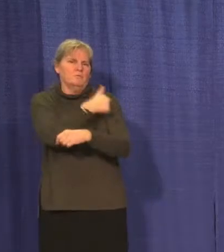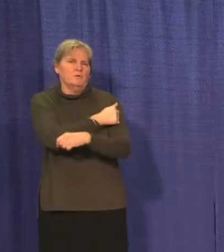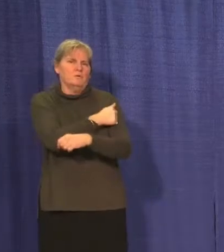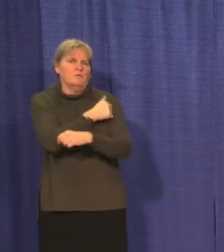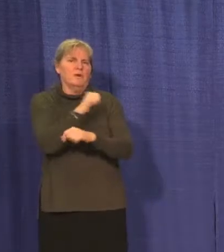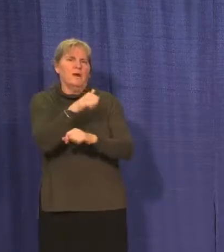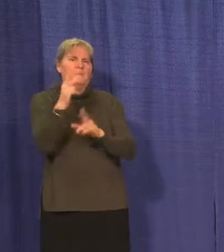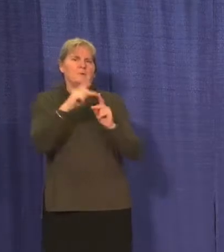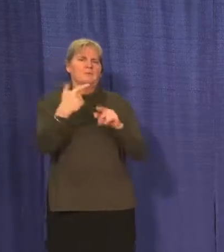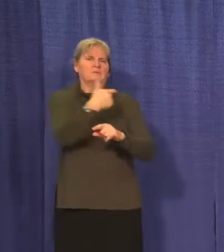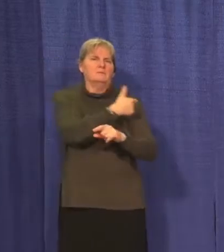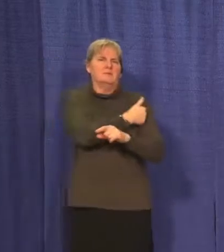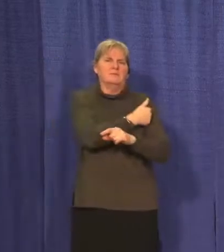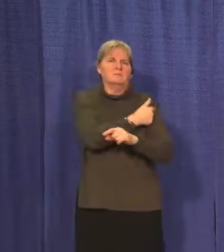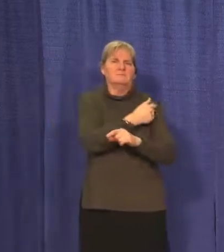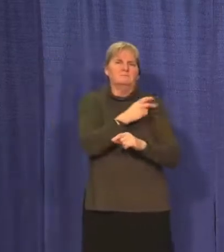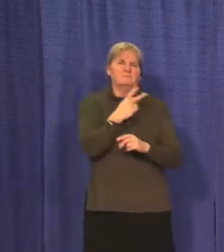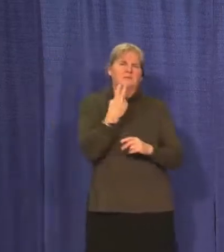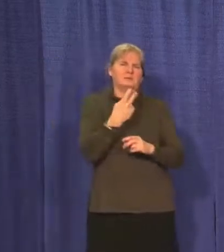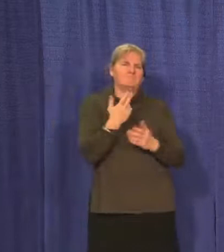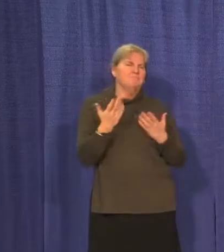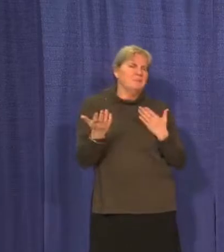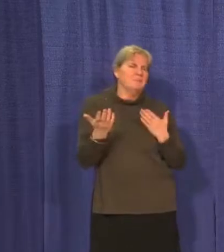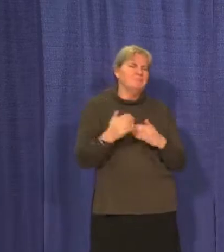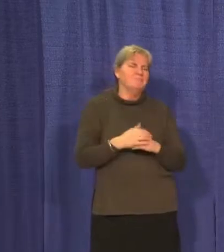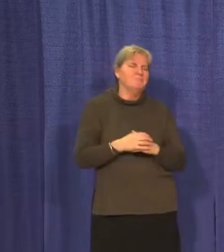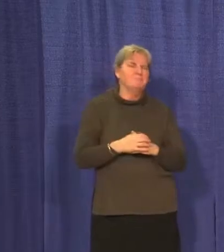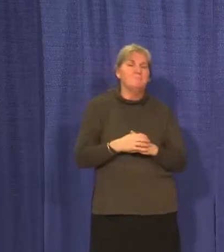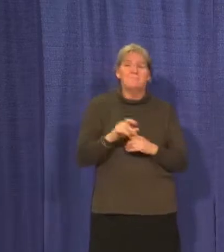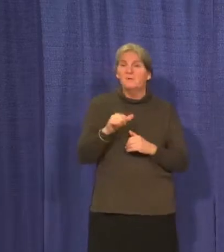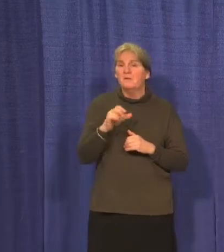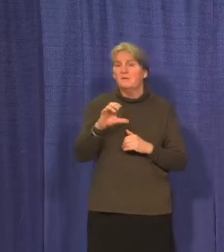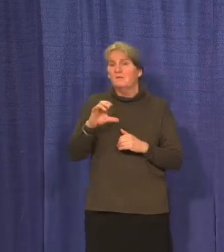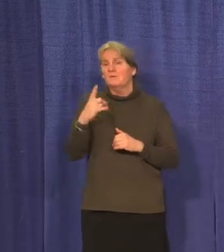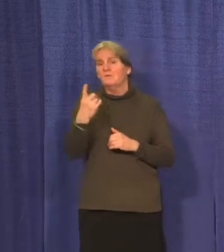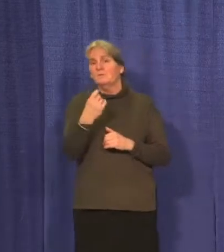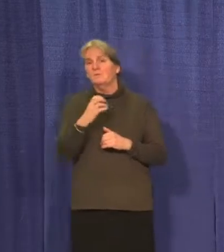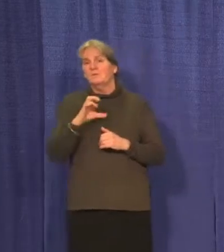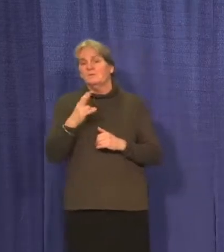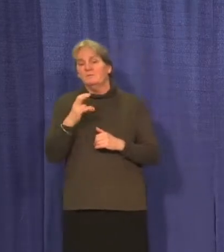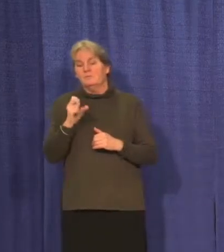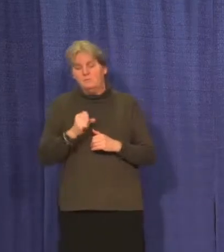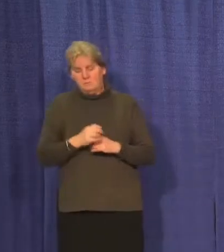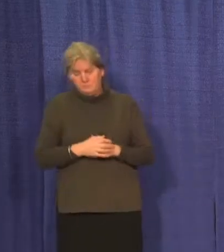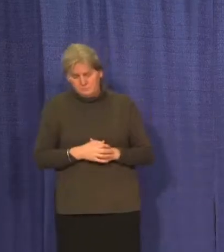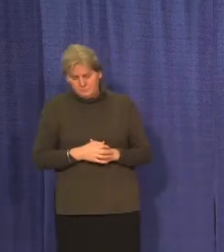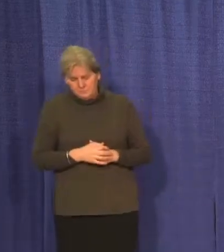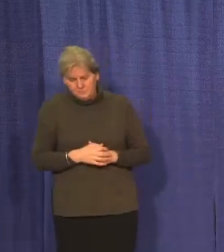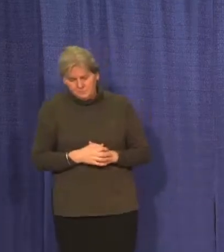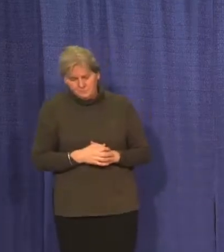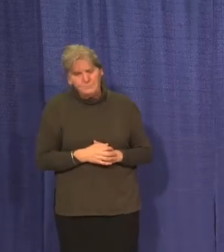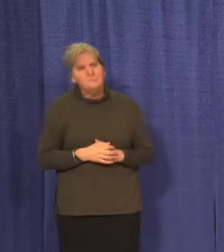dose. Pat: Next question, Chris?